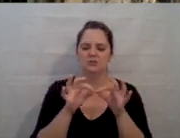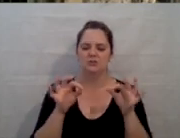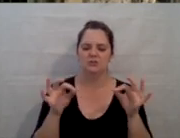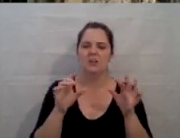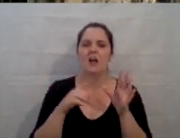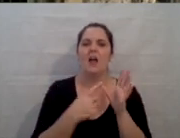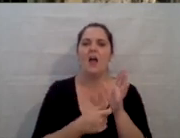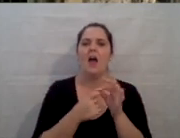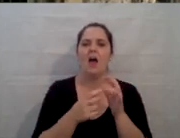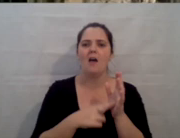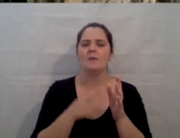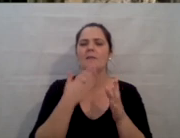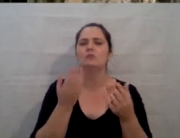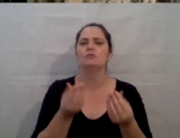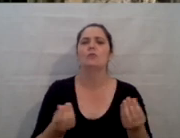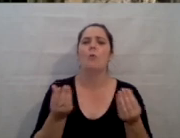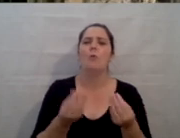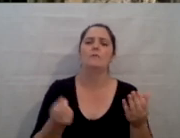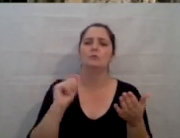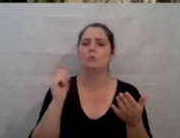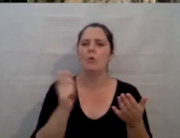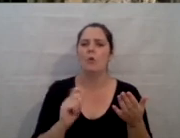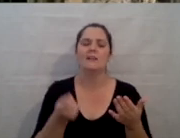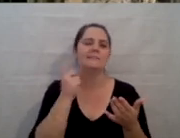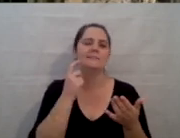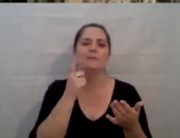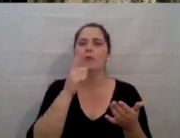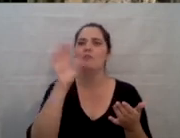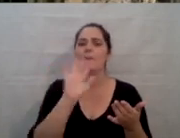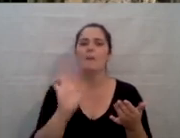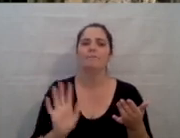so it's a nice soft beautiful thing that you can just rub right back but